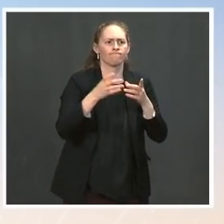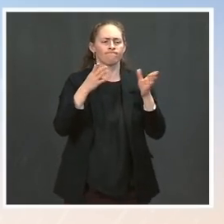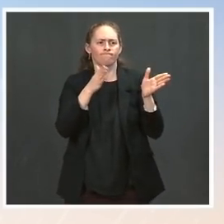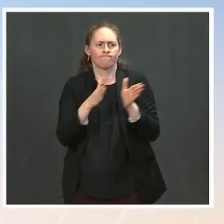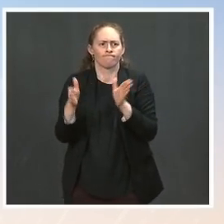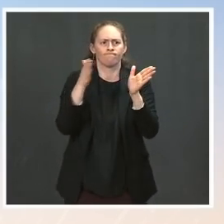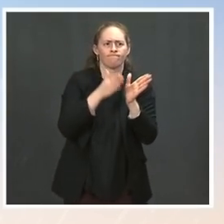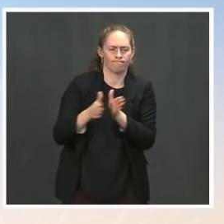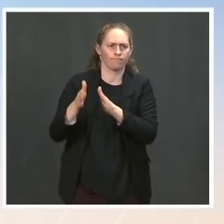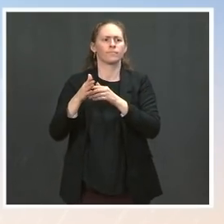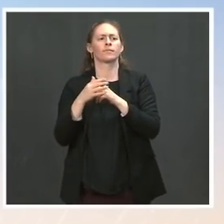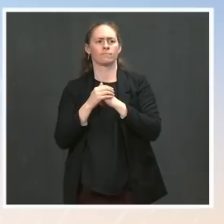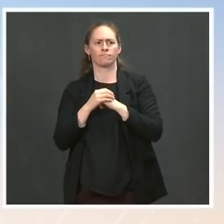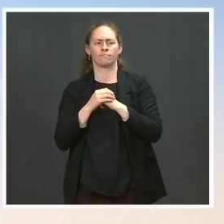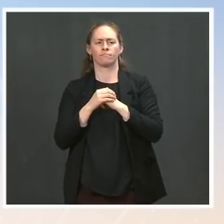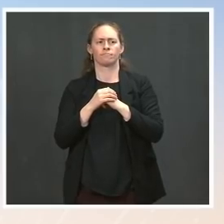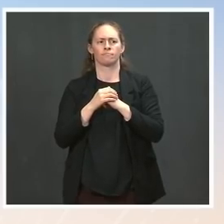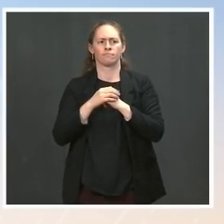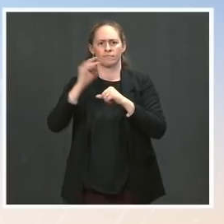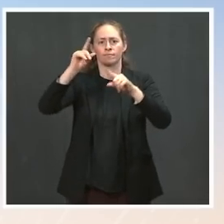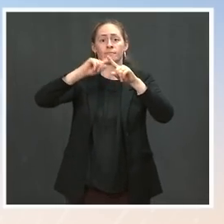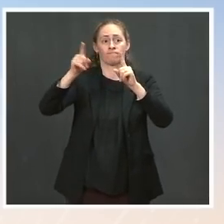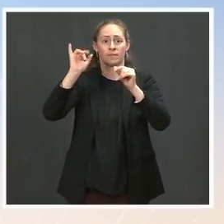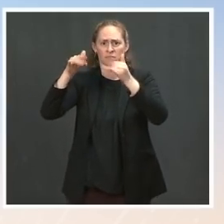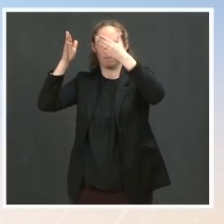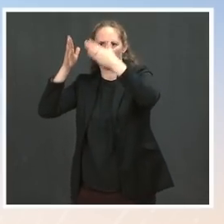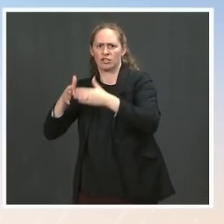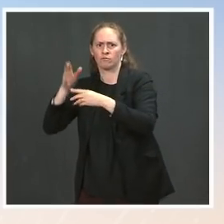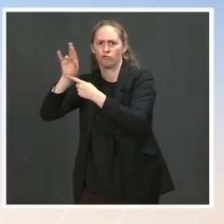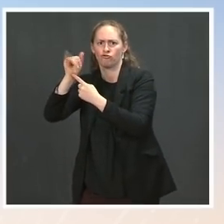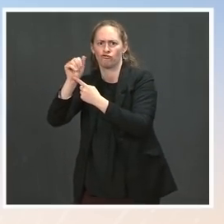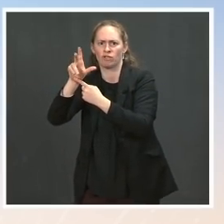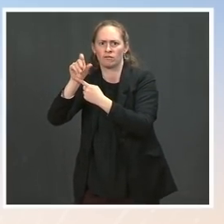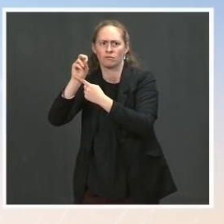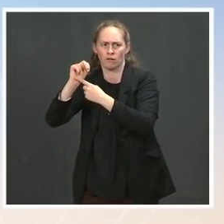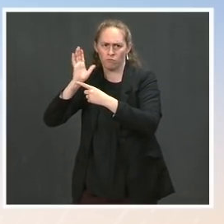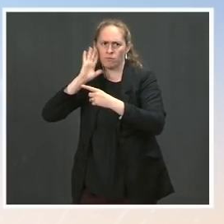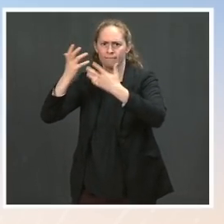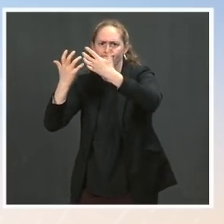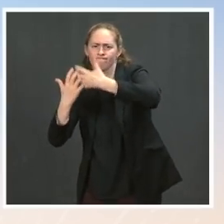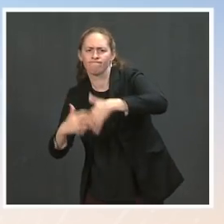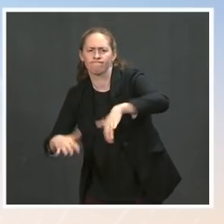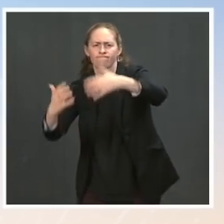to help have these discussions with the region about what steps can be taken to help reduce the number of migrants